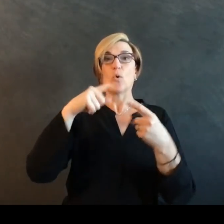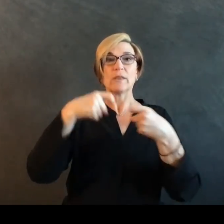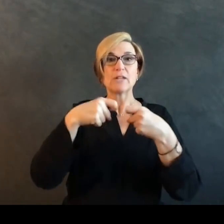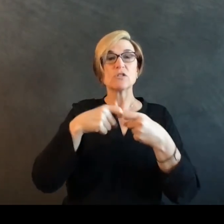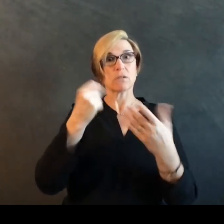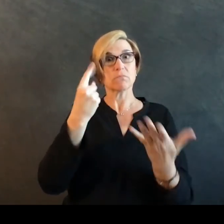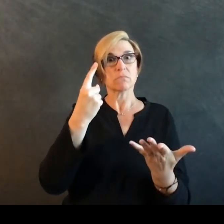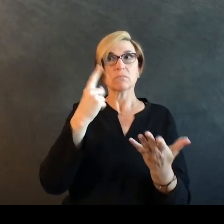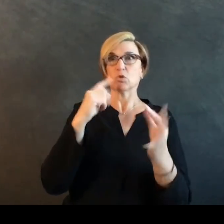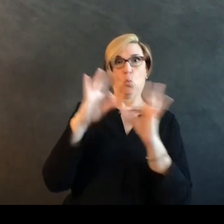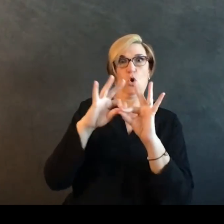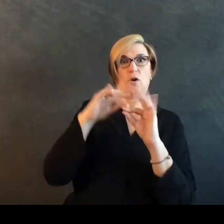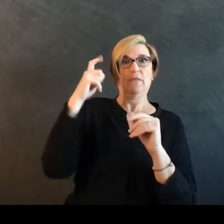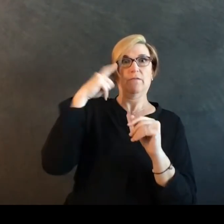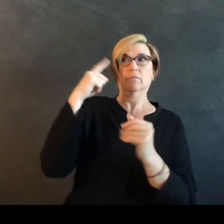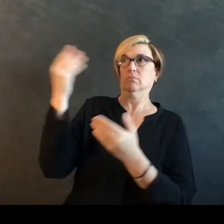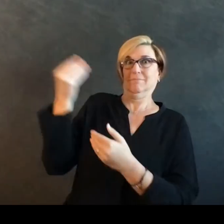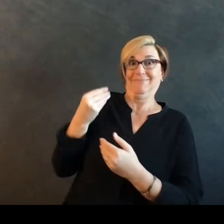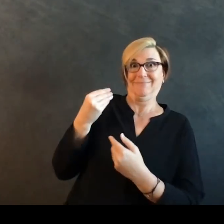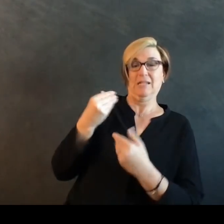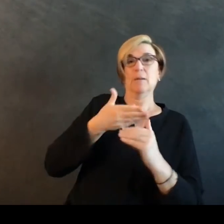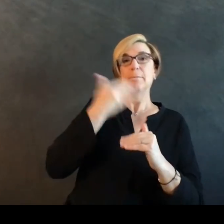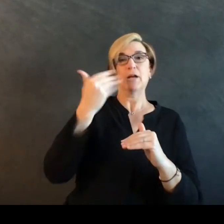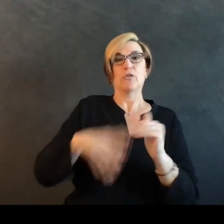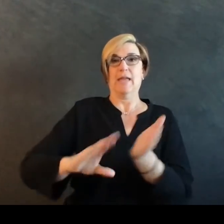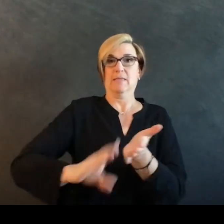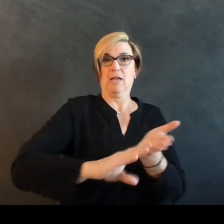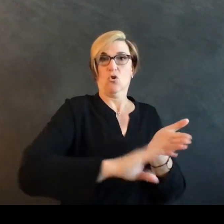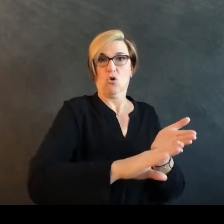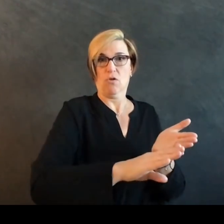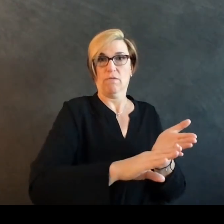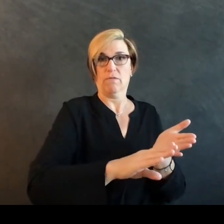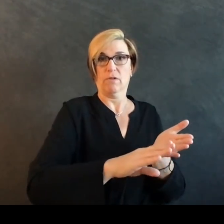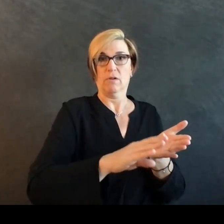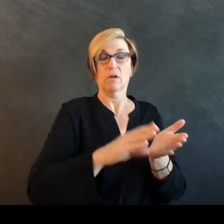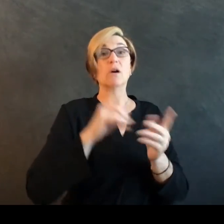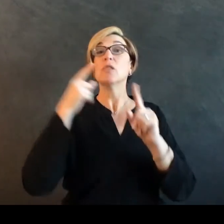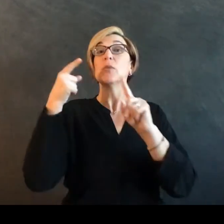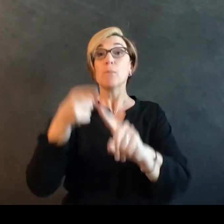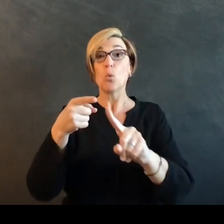business that you can reopen quickly when it's appropriate so this doesn't